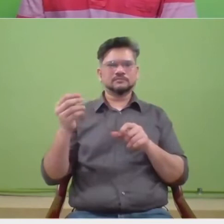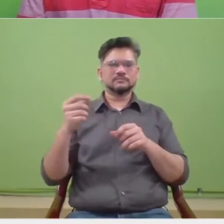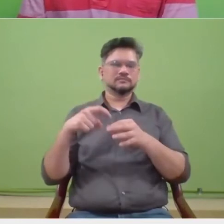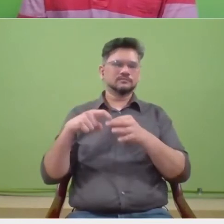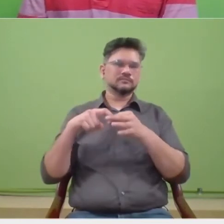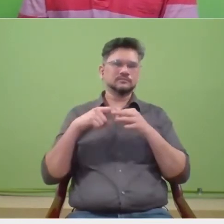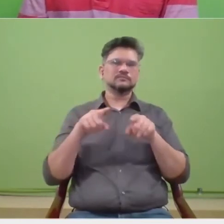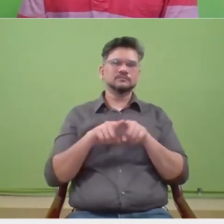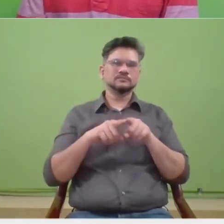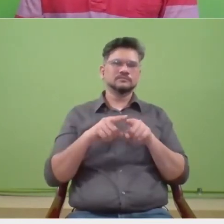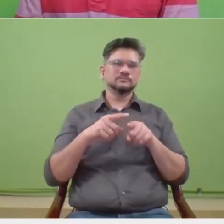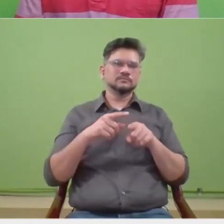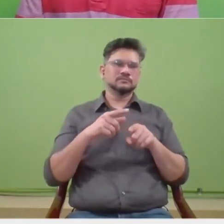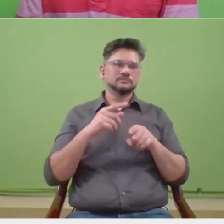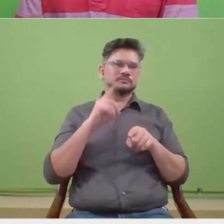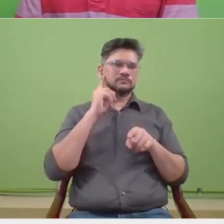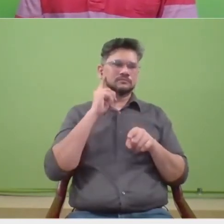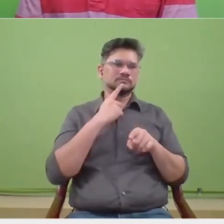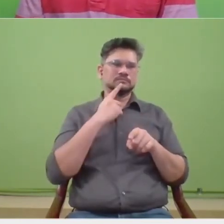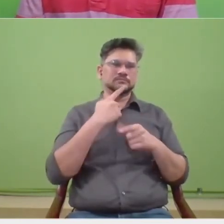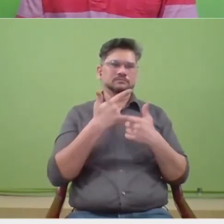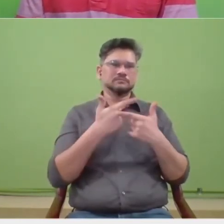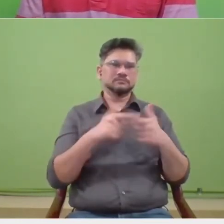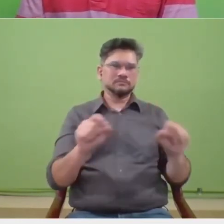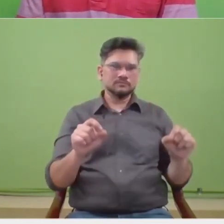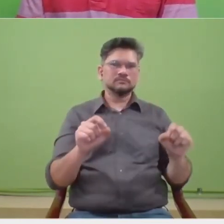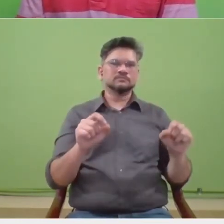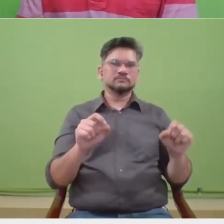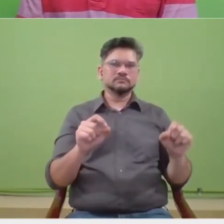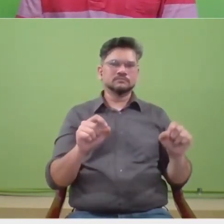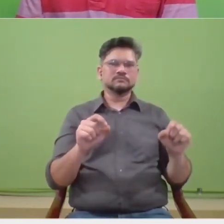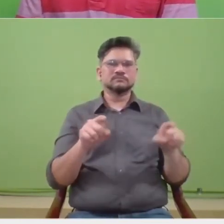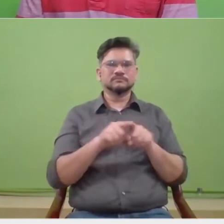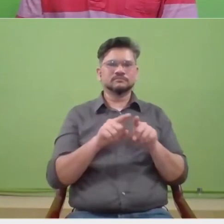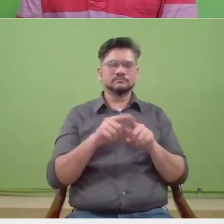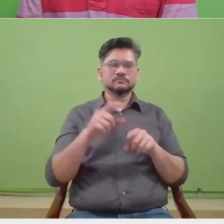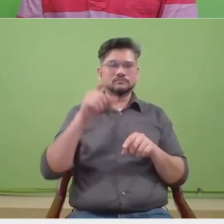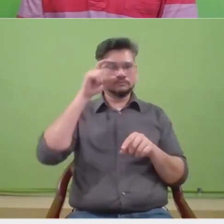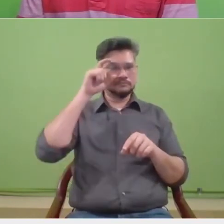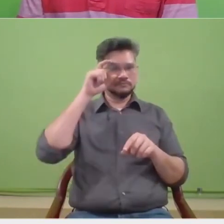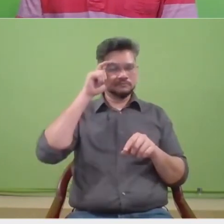you know we do not have deaf linguist and you know Shibaji could be the only exception